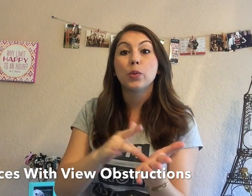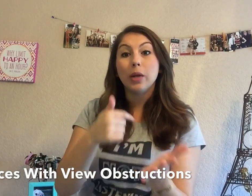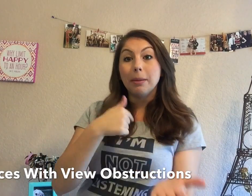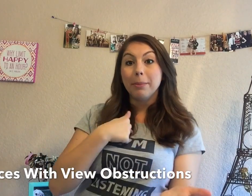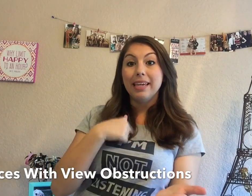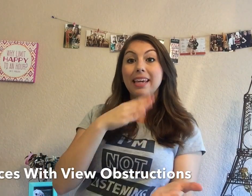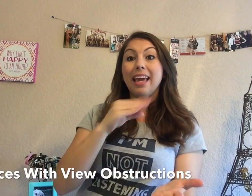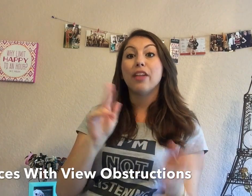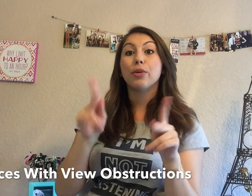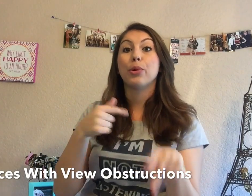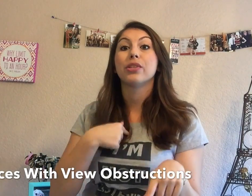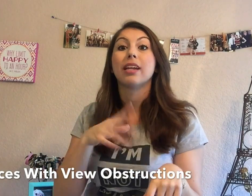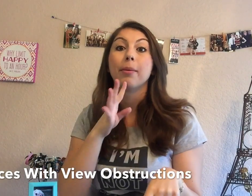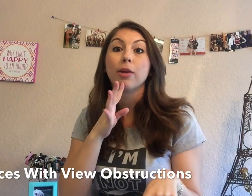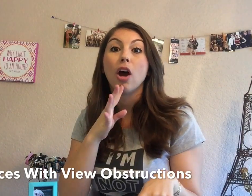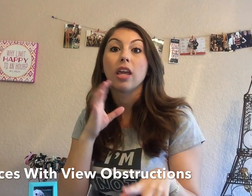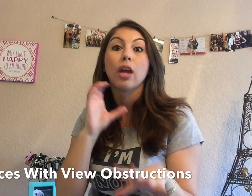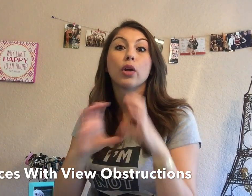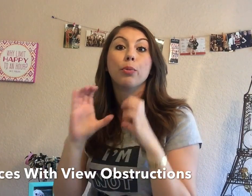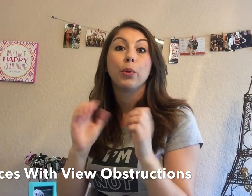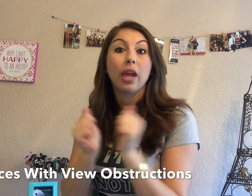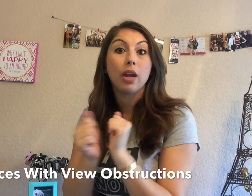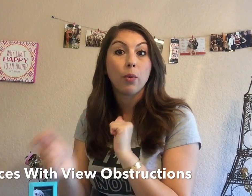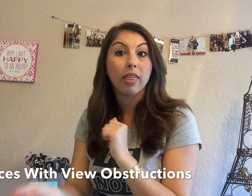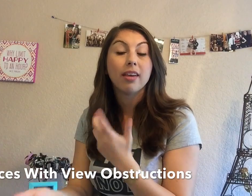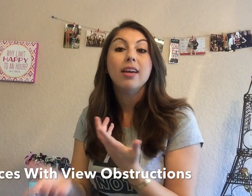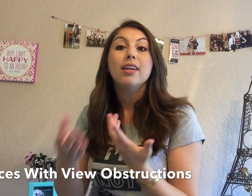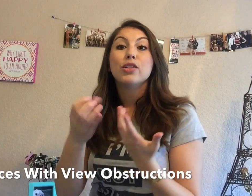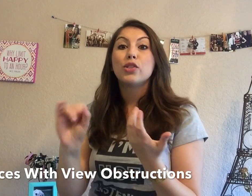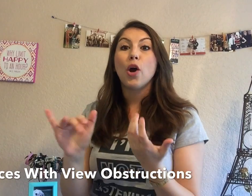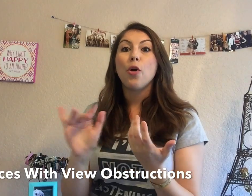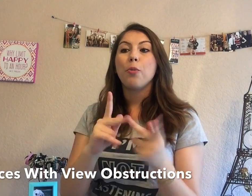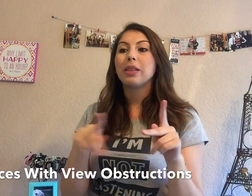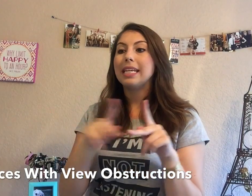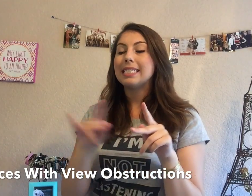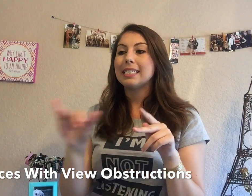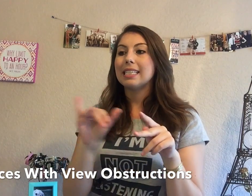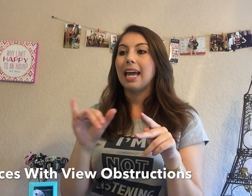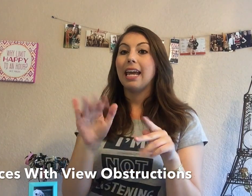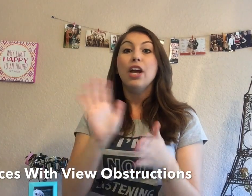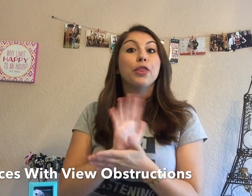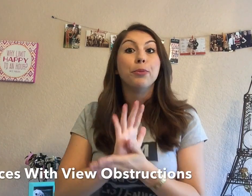between me and the person i'm talking or communicating with. So, places like the